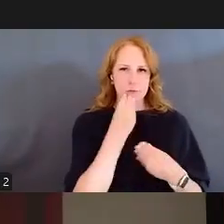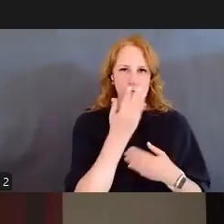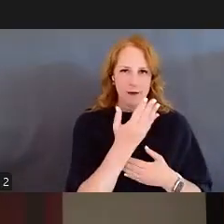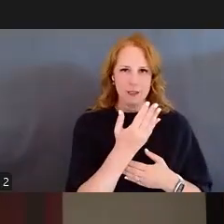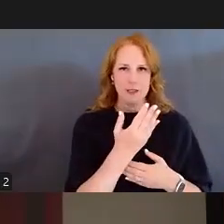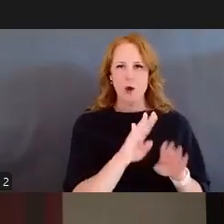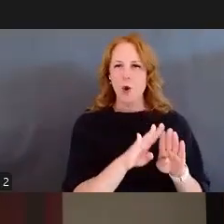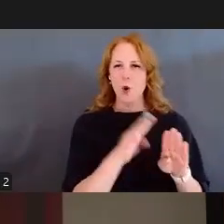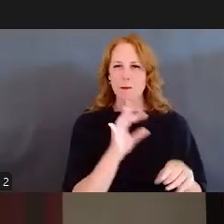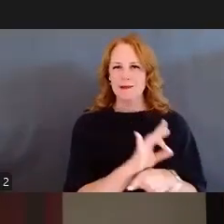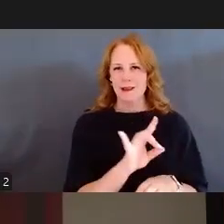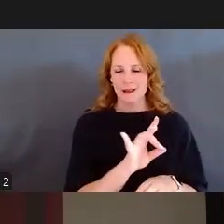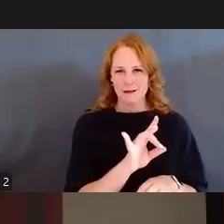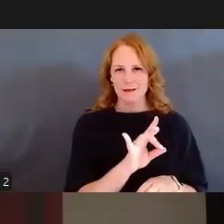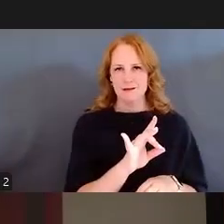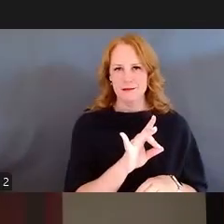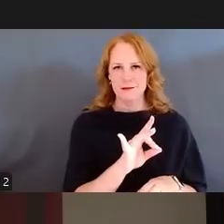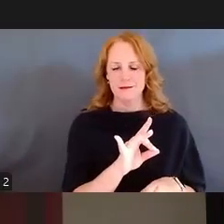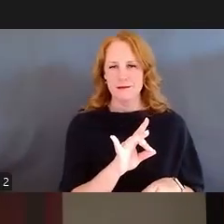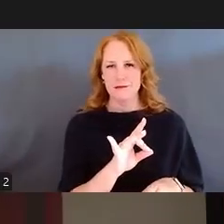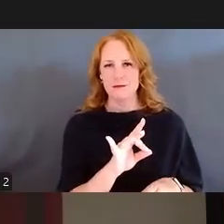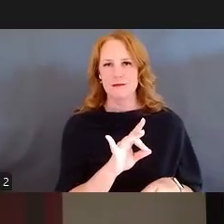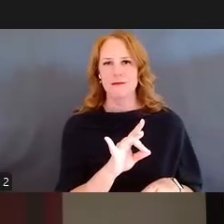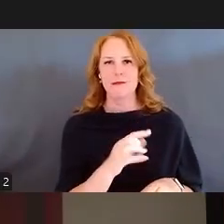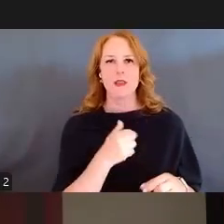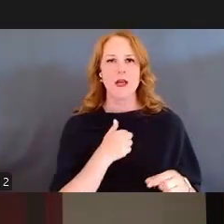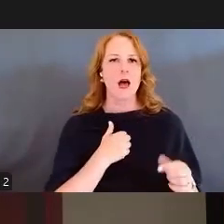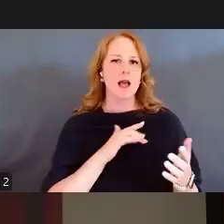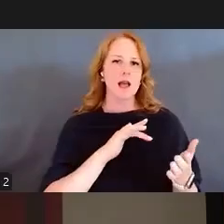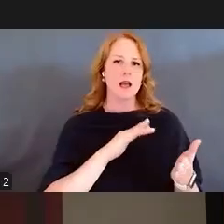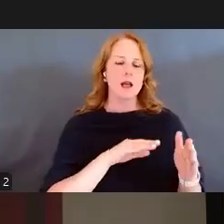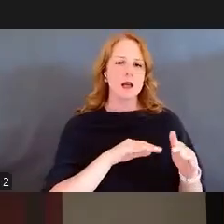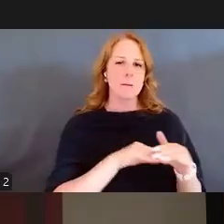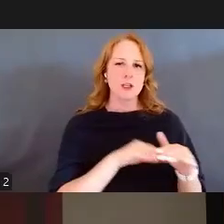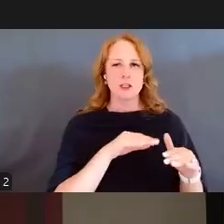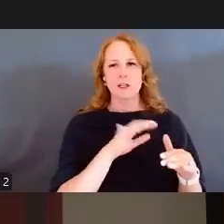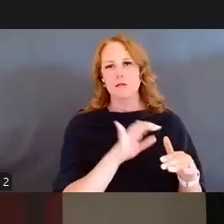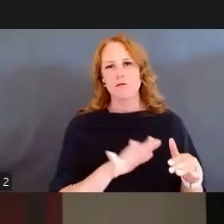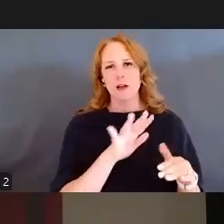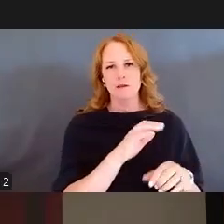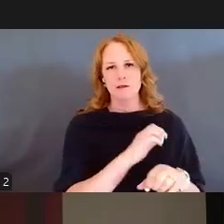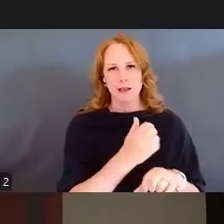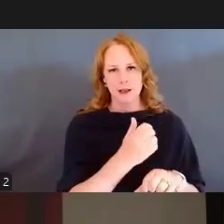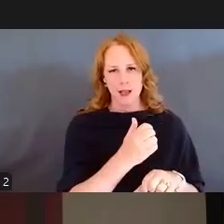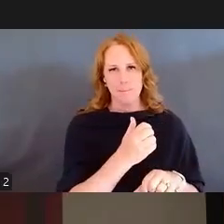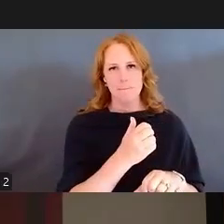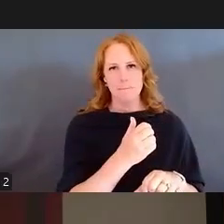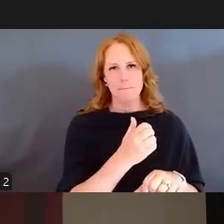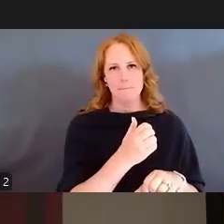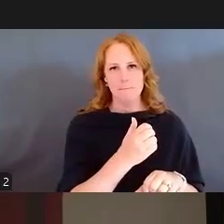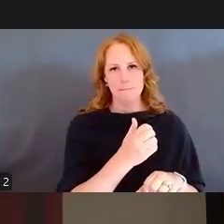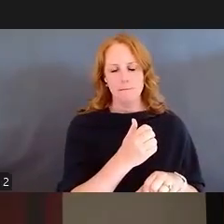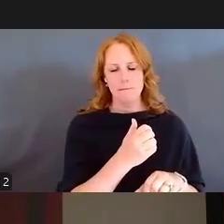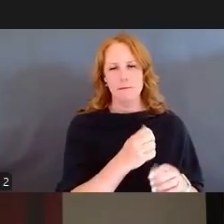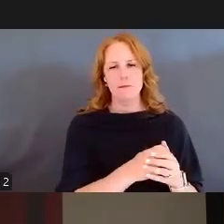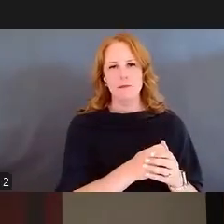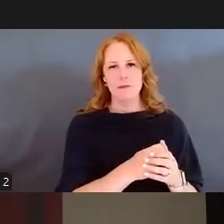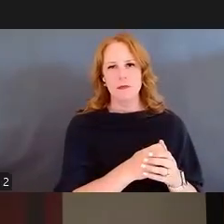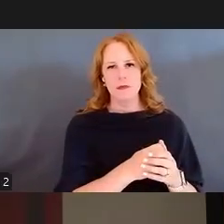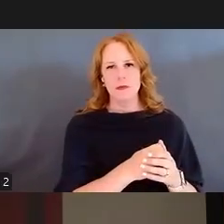at 8:00 a.m. And I clock in around 10:00 a.m. I use the clock in time clock. And once I clock in,